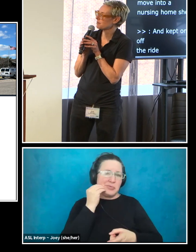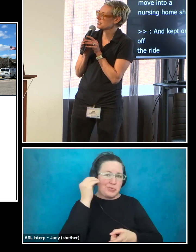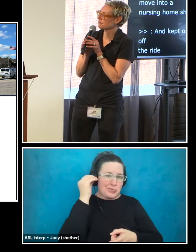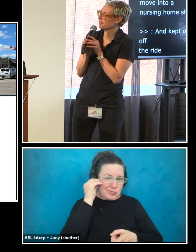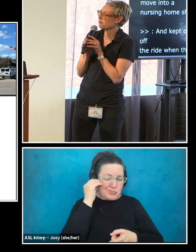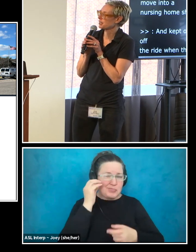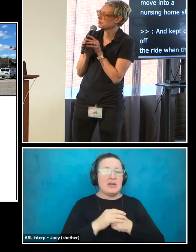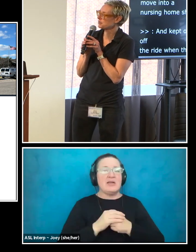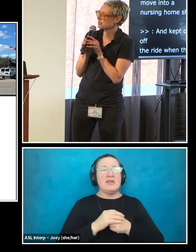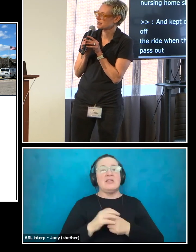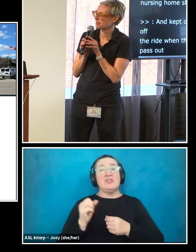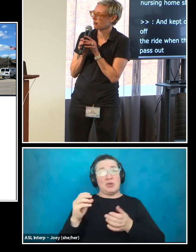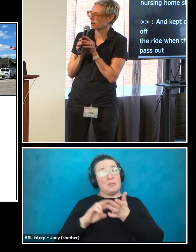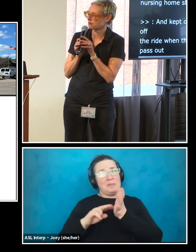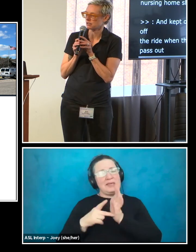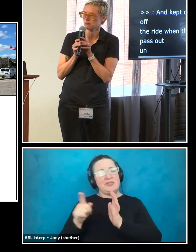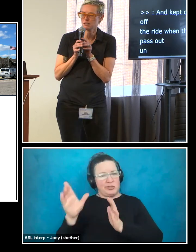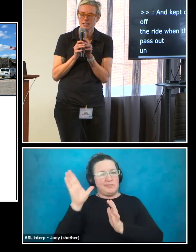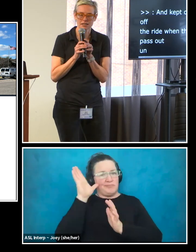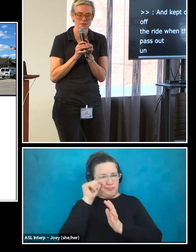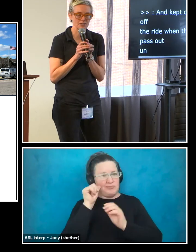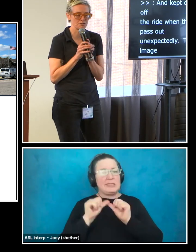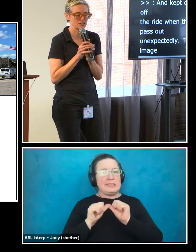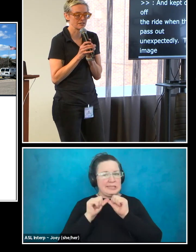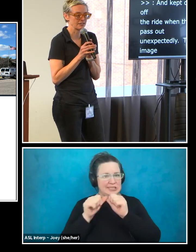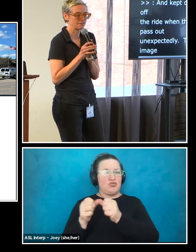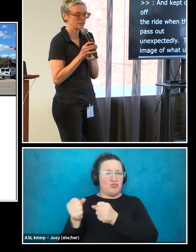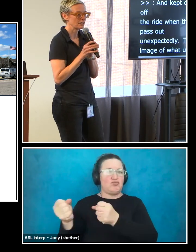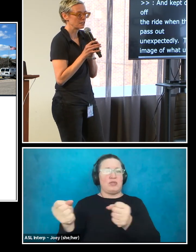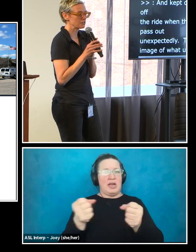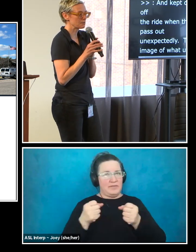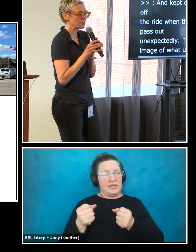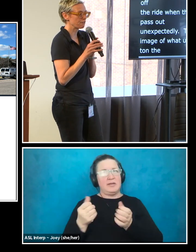image of of what used to be the hardware store in that community where she lived. Used to be a